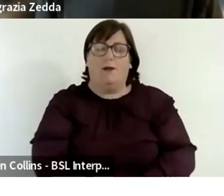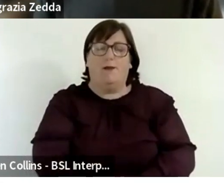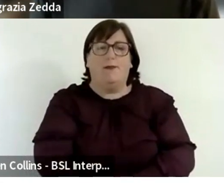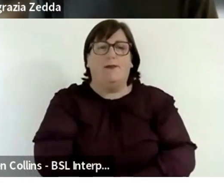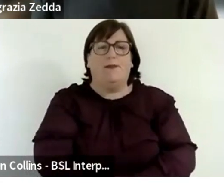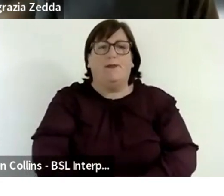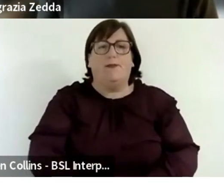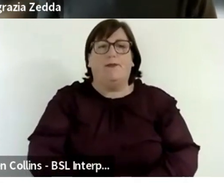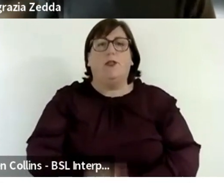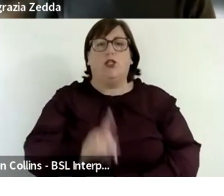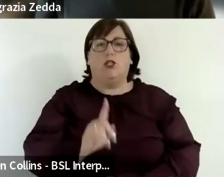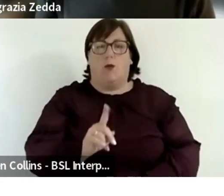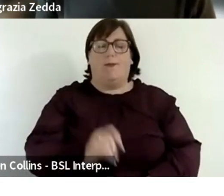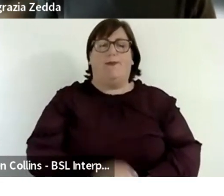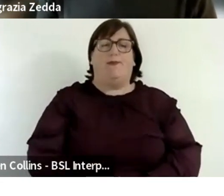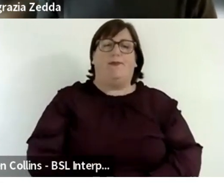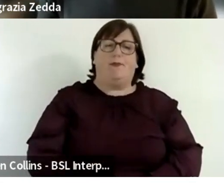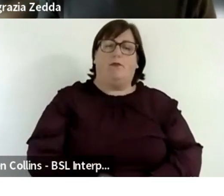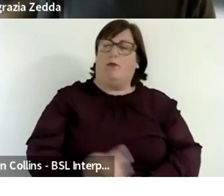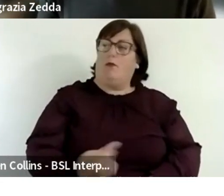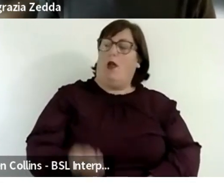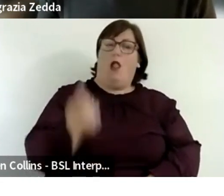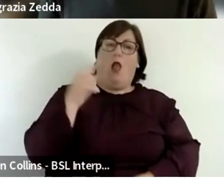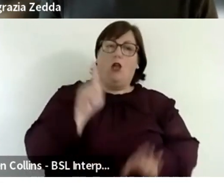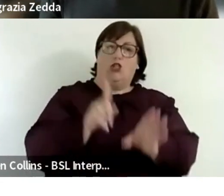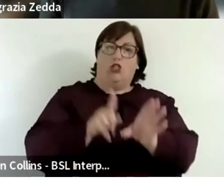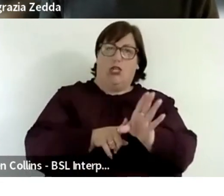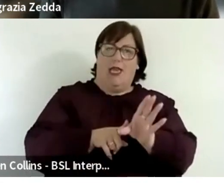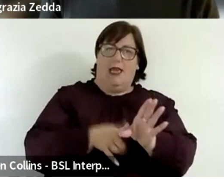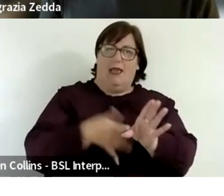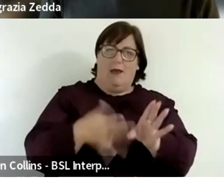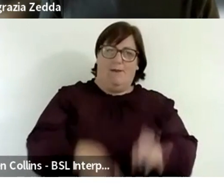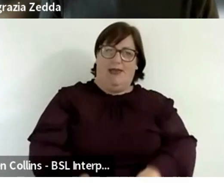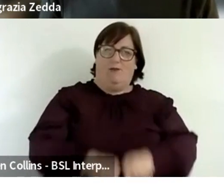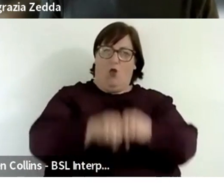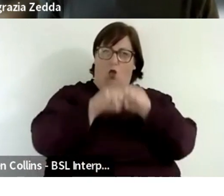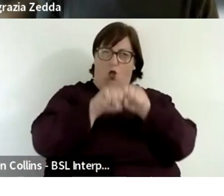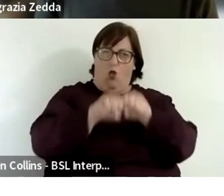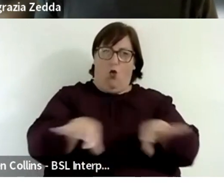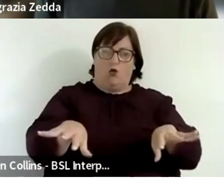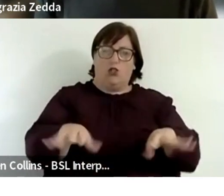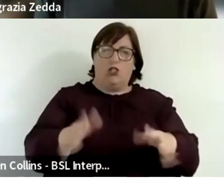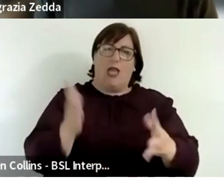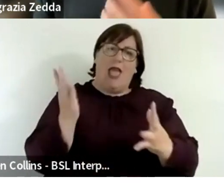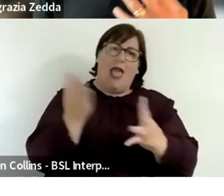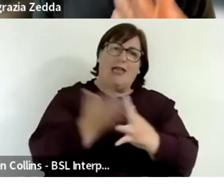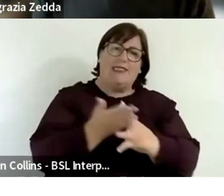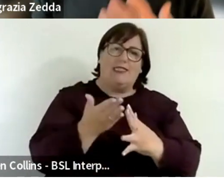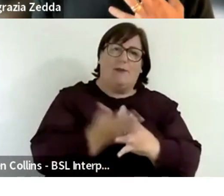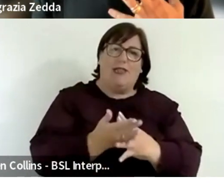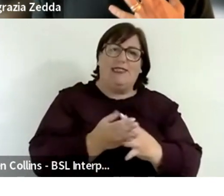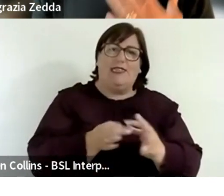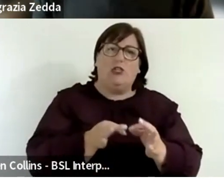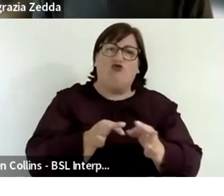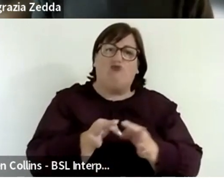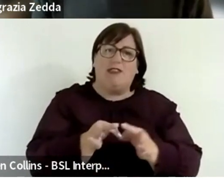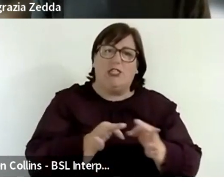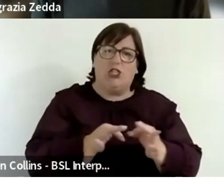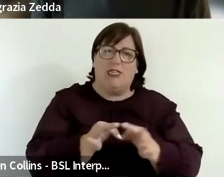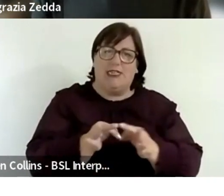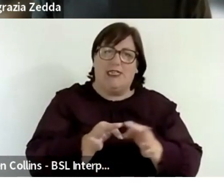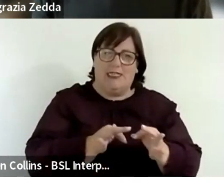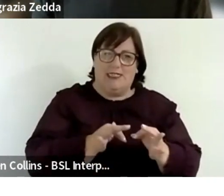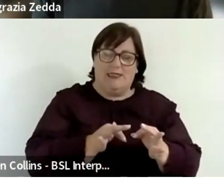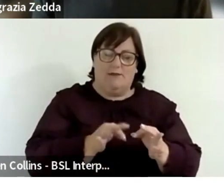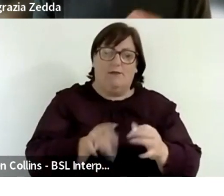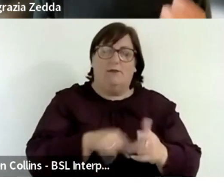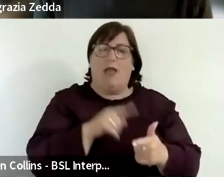Last year we launched our accessibility strategy, to accompany our new accessibility policy, with a